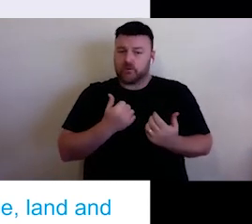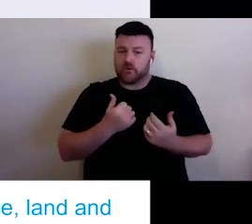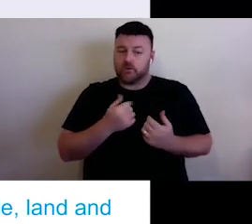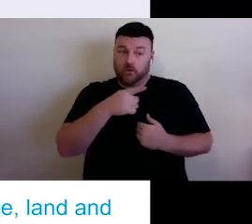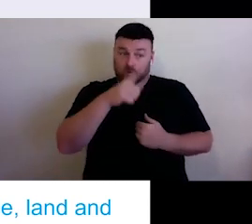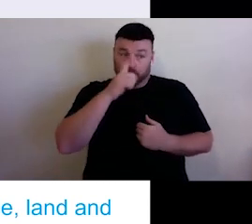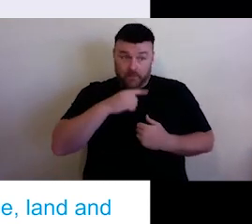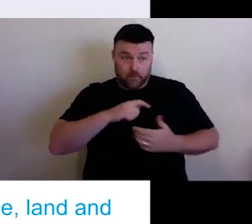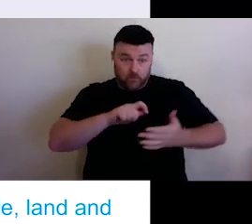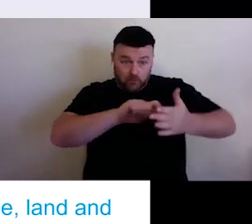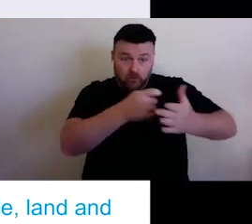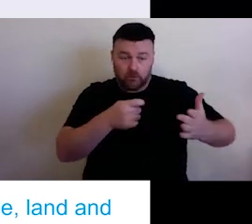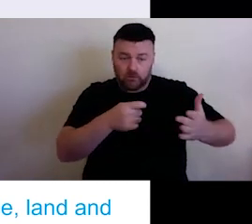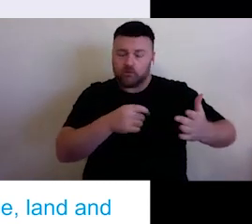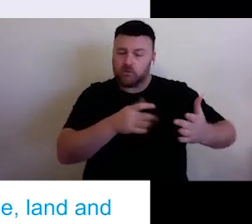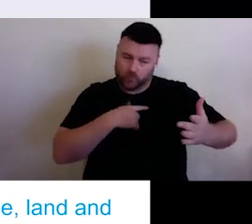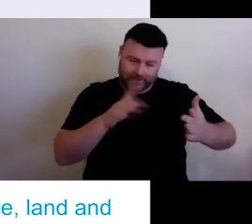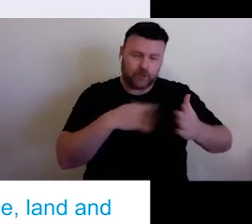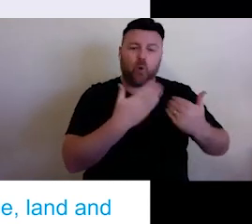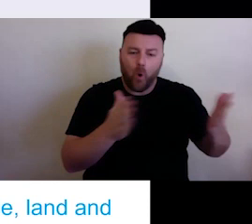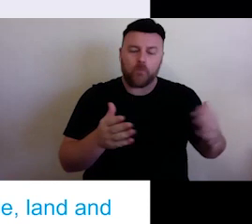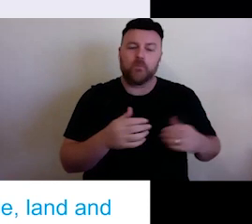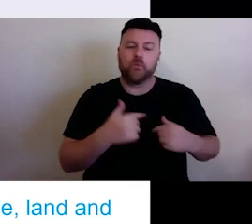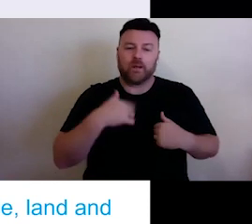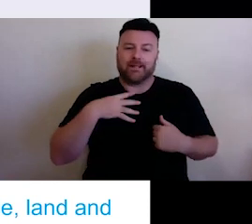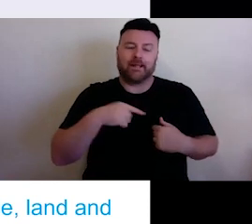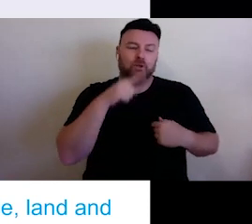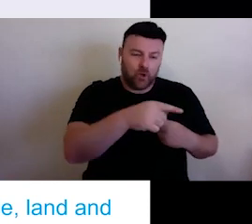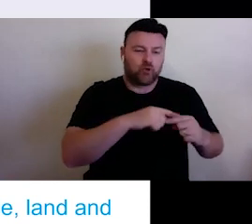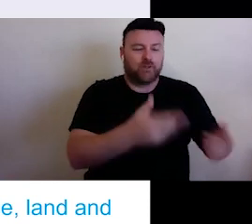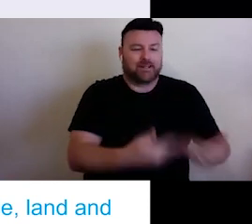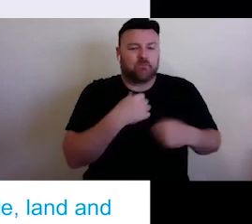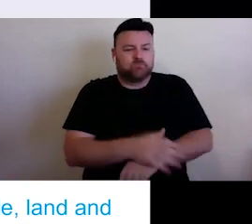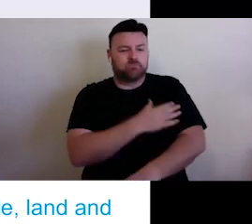where they are in the world can revitalise our cultural expression.